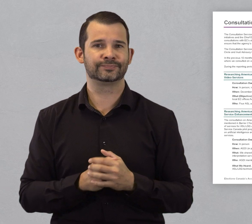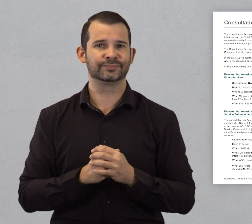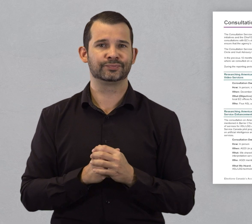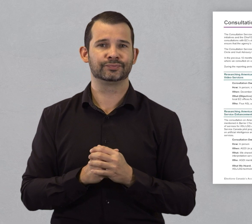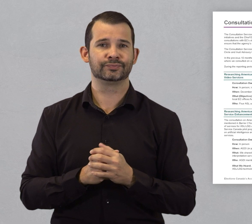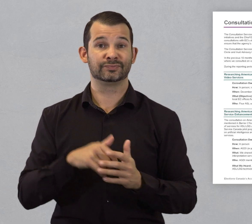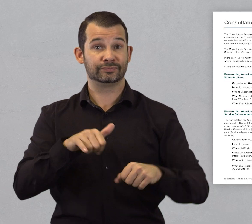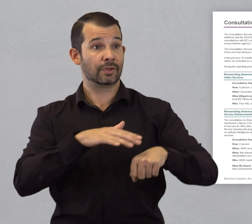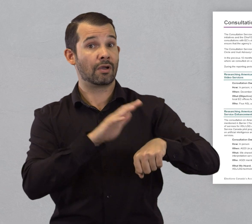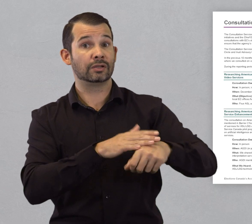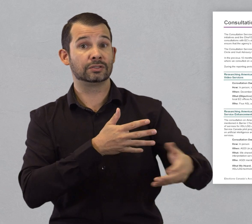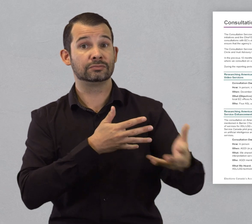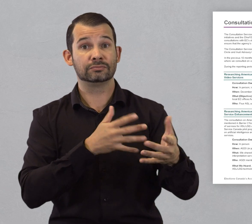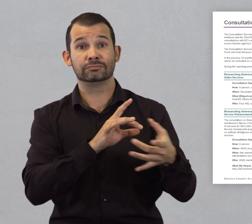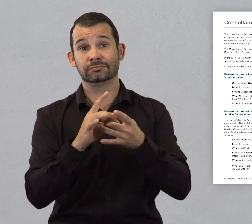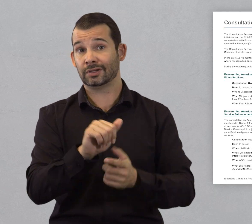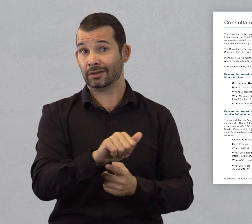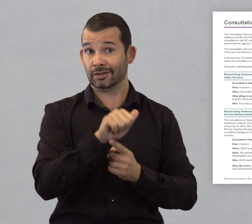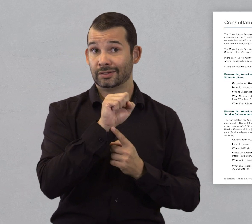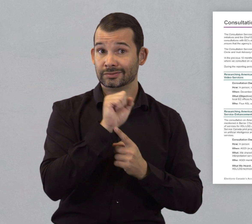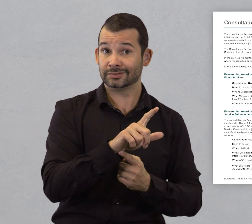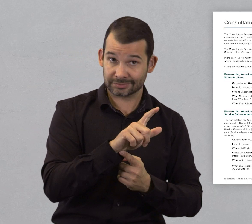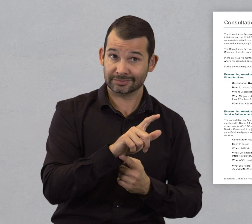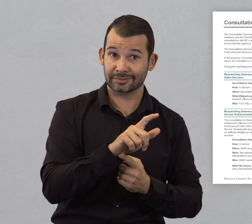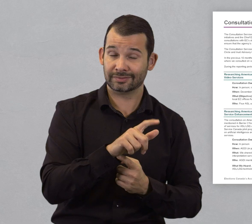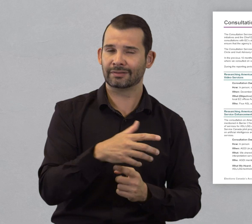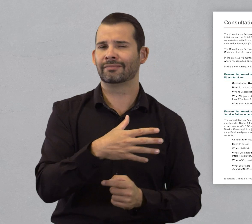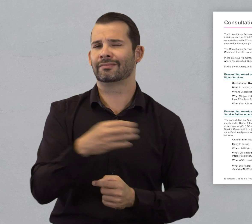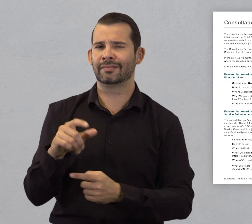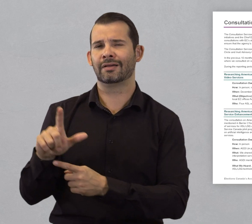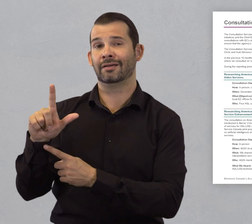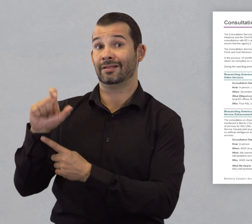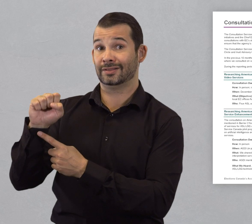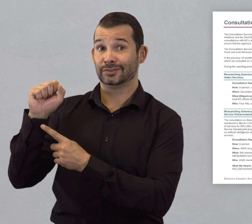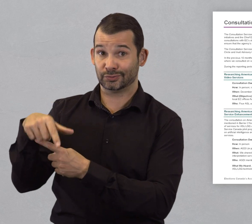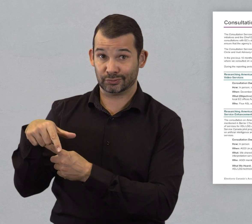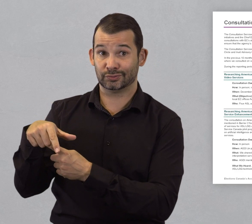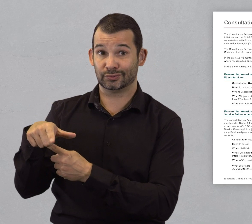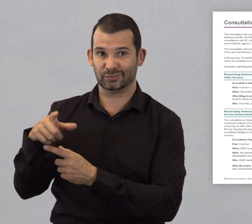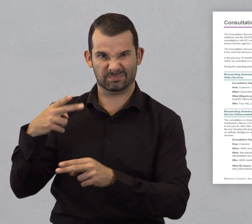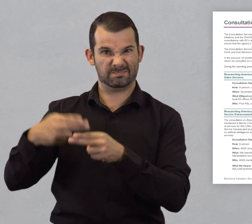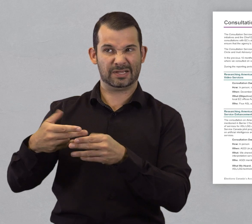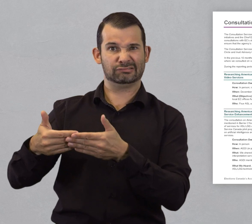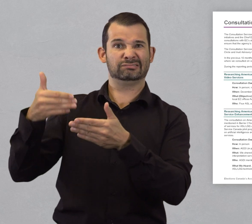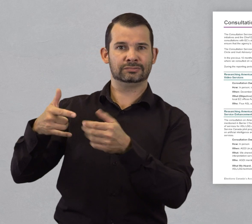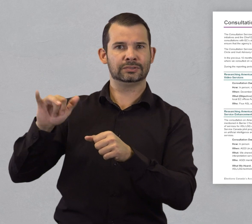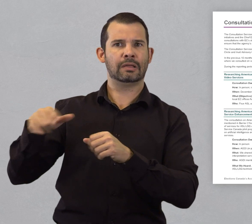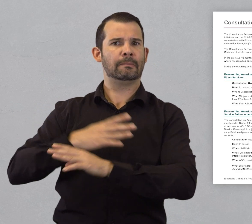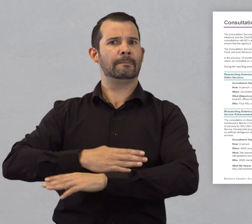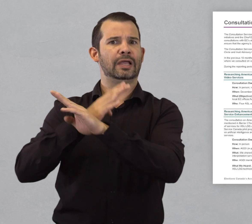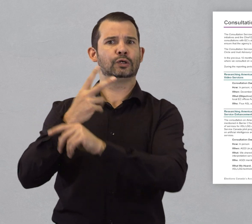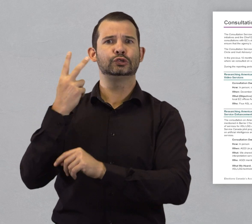The consultation on American Sign Language (ASL) and Langue des signes québécoise (LSQ) mentioned